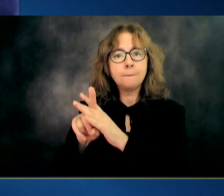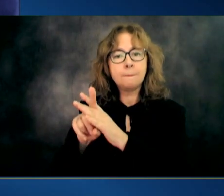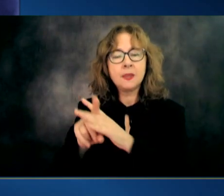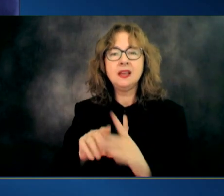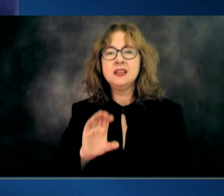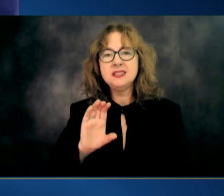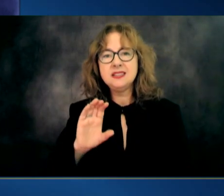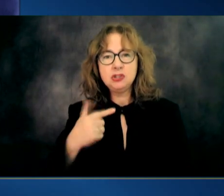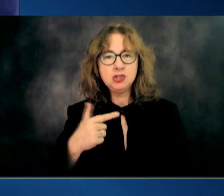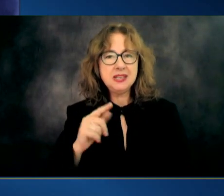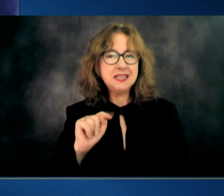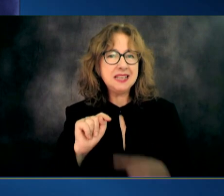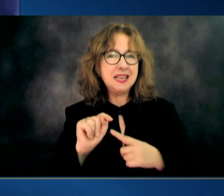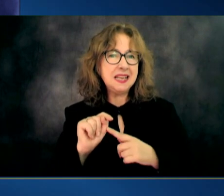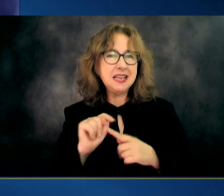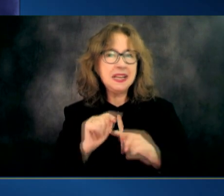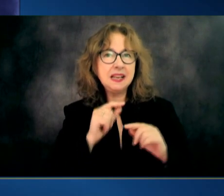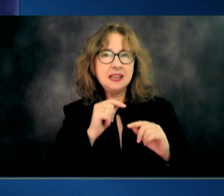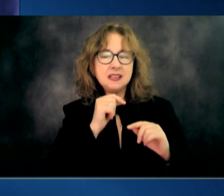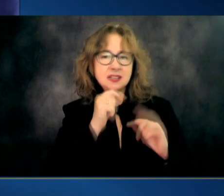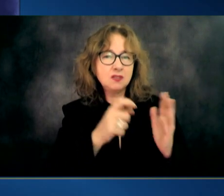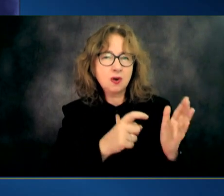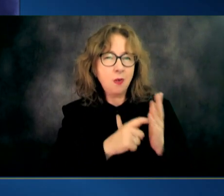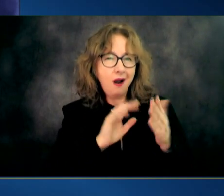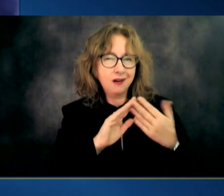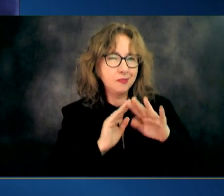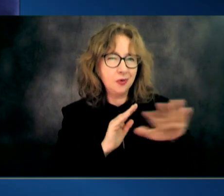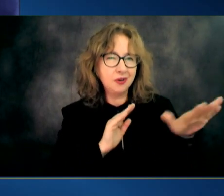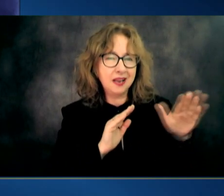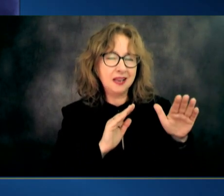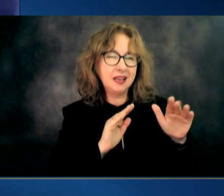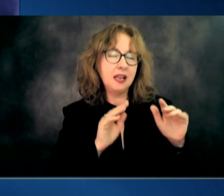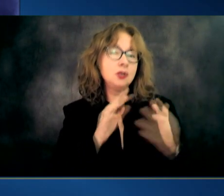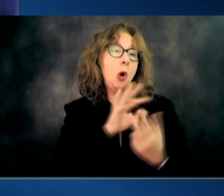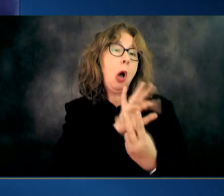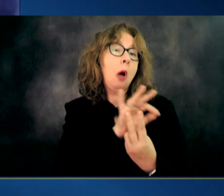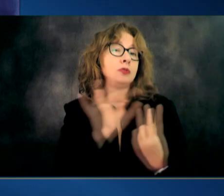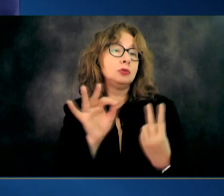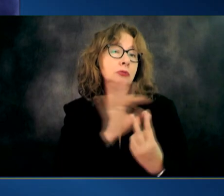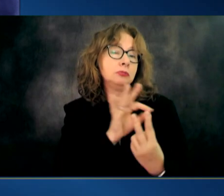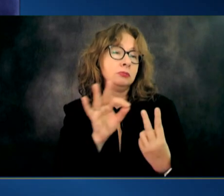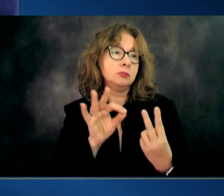to be involved. It's an option. It's an option for states to work with CBOs. It's an option for the